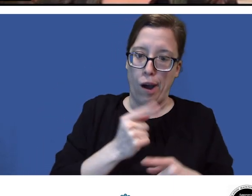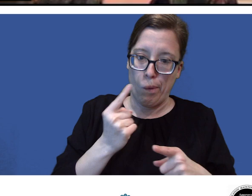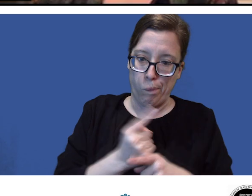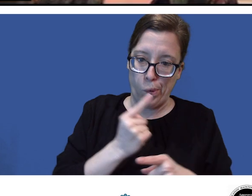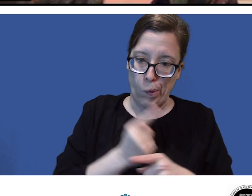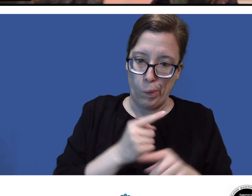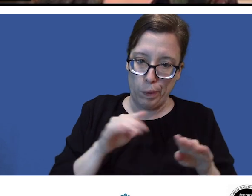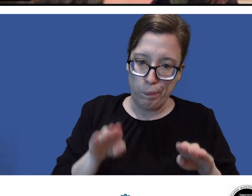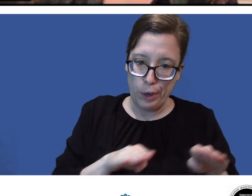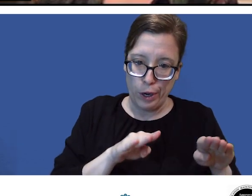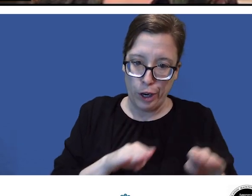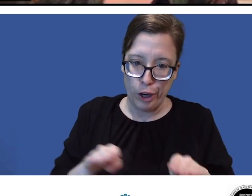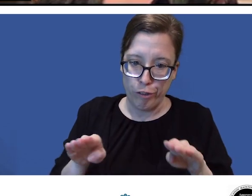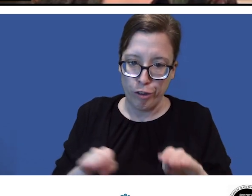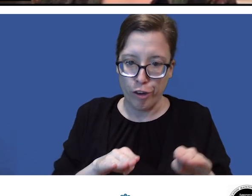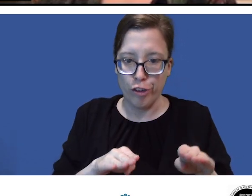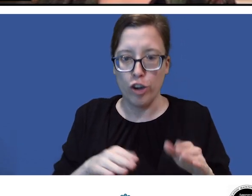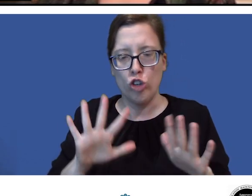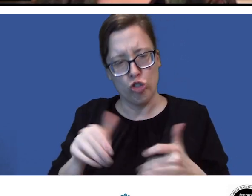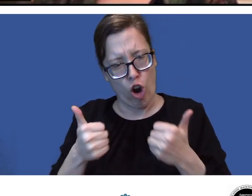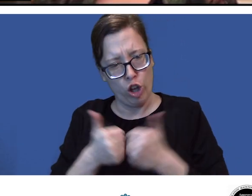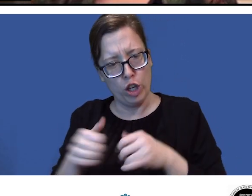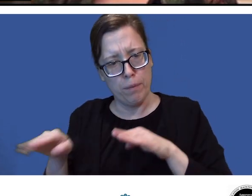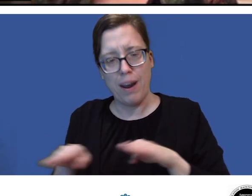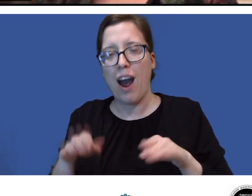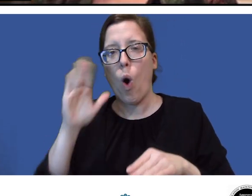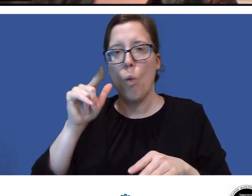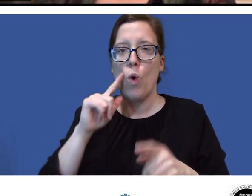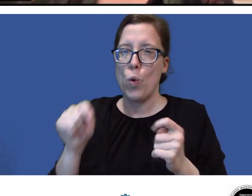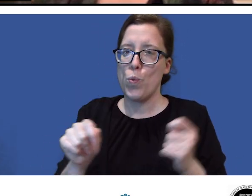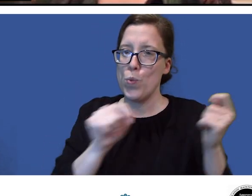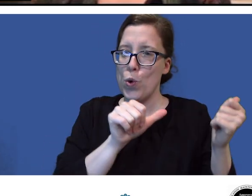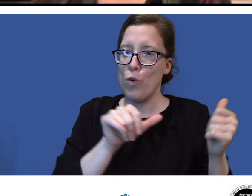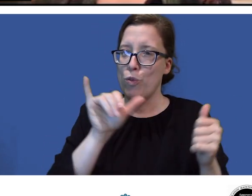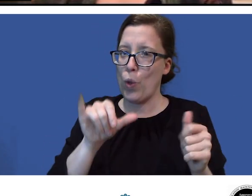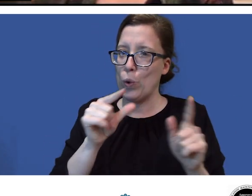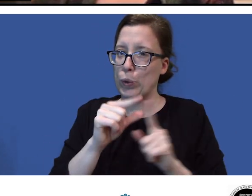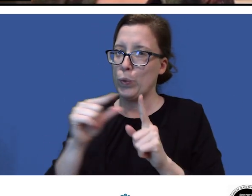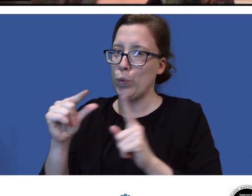So Heidi, we're going to take a break for a few minutes before we go to the next section. Do you